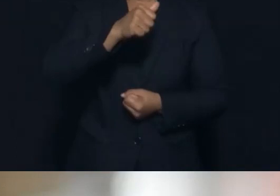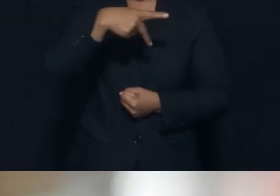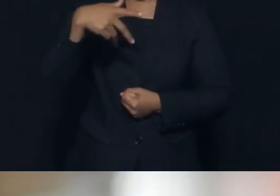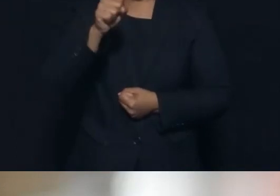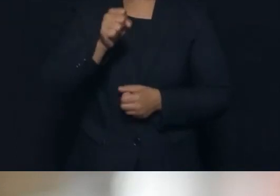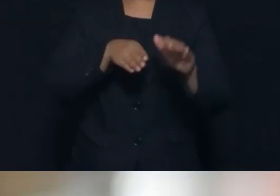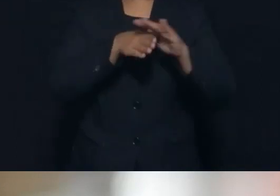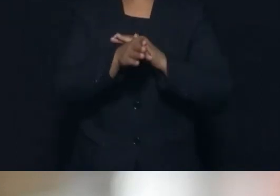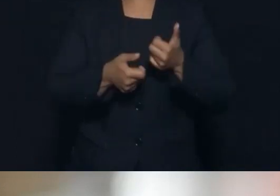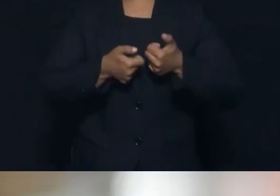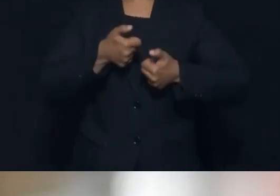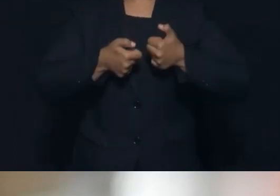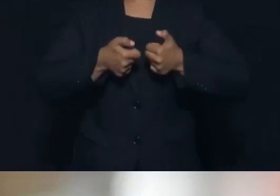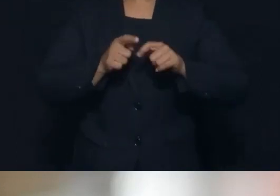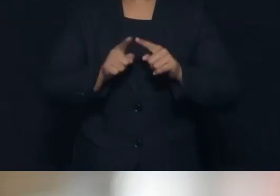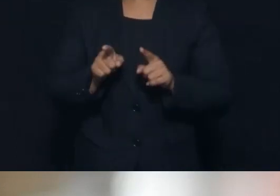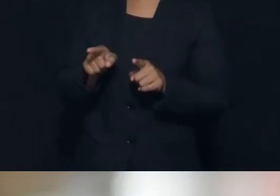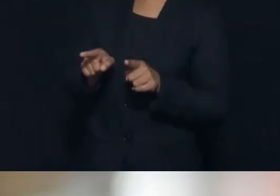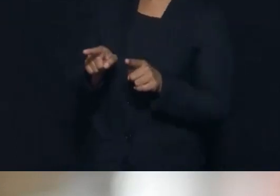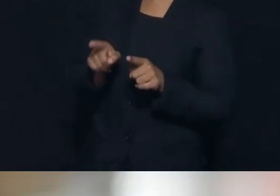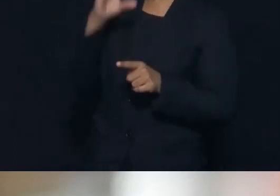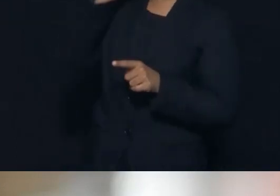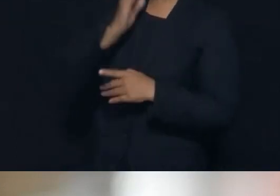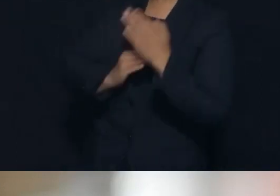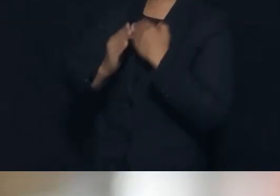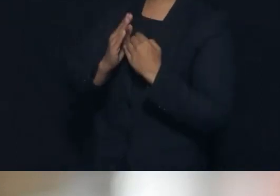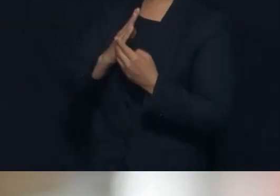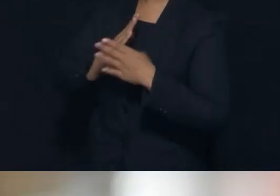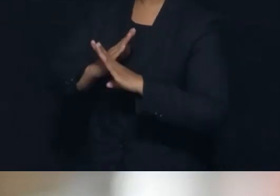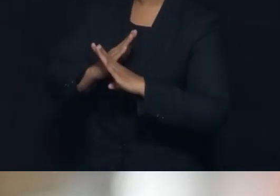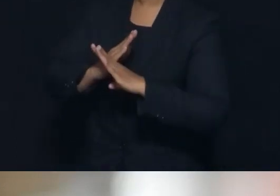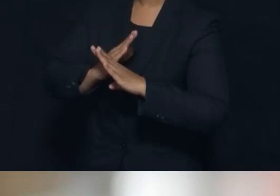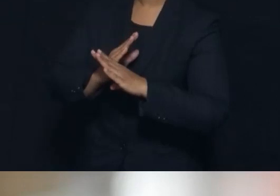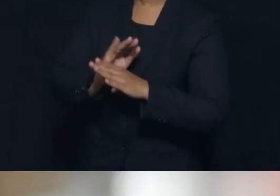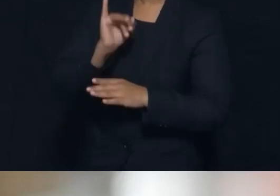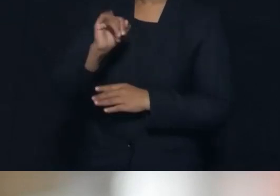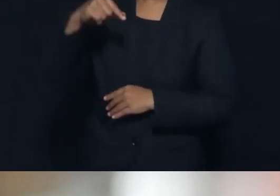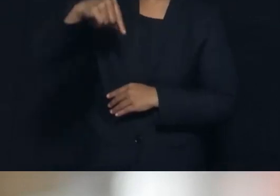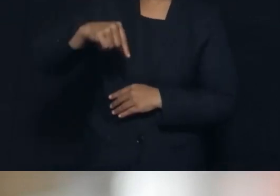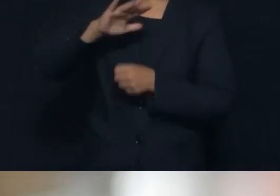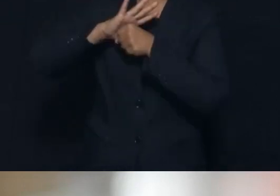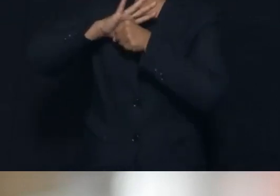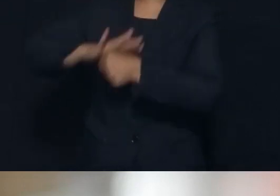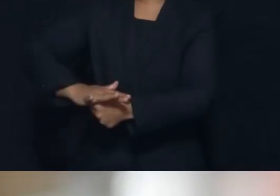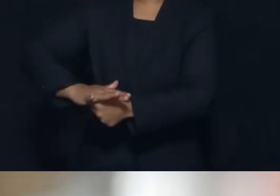provision that the link the accessibility requirements of the act with EU funds. It gives the presumption of compliance for the specific requirements.